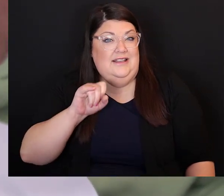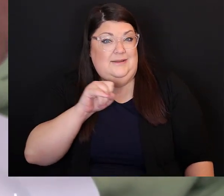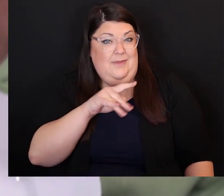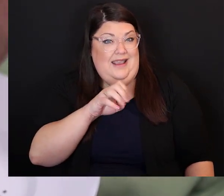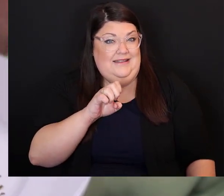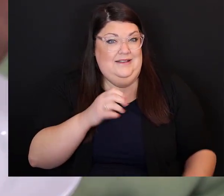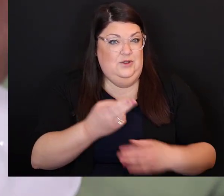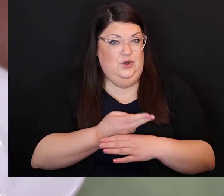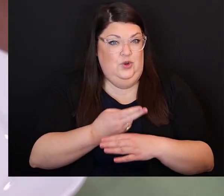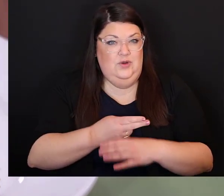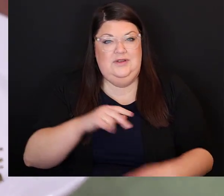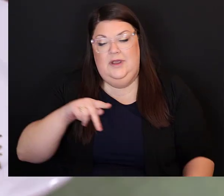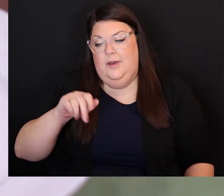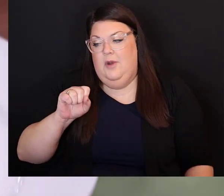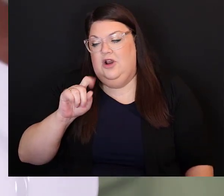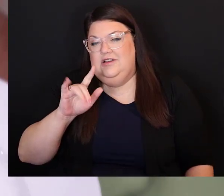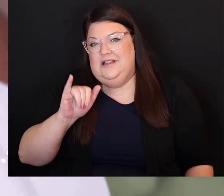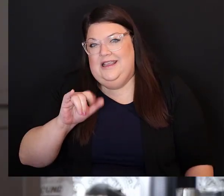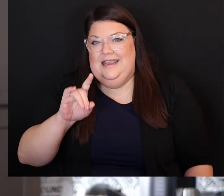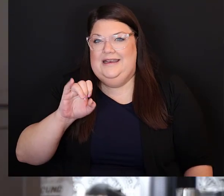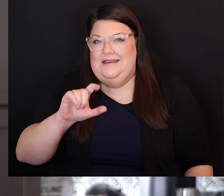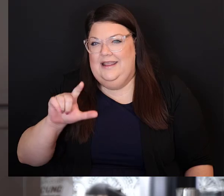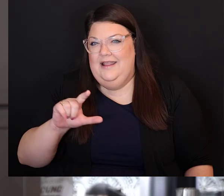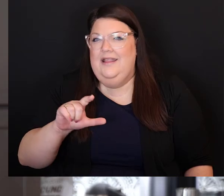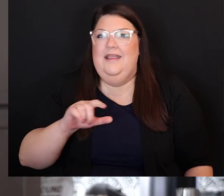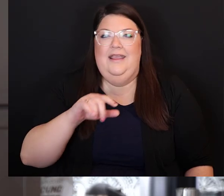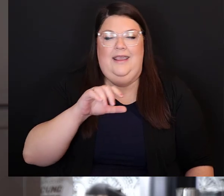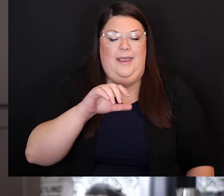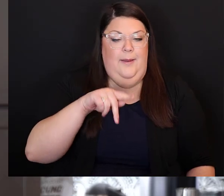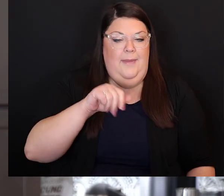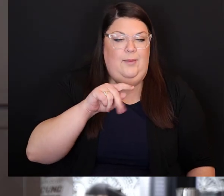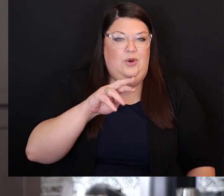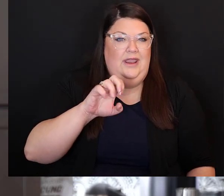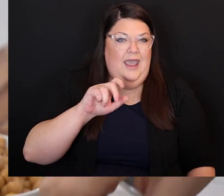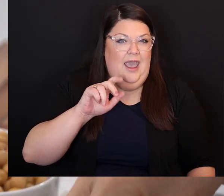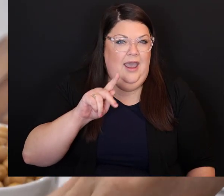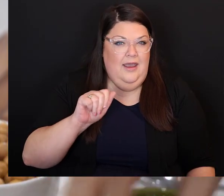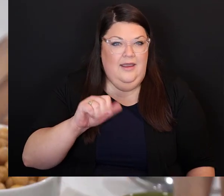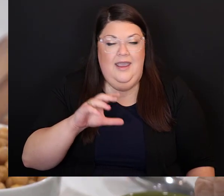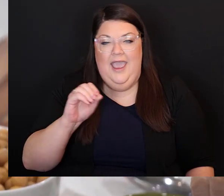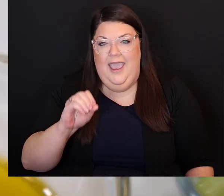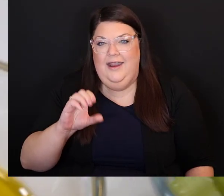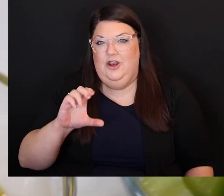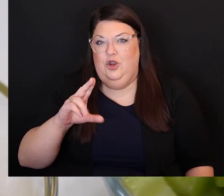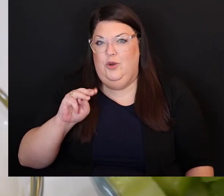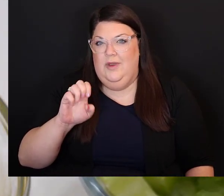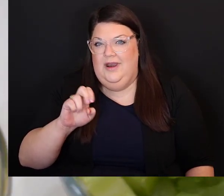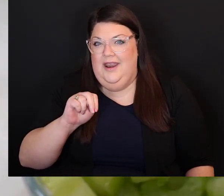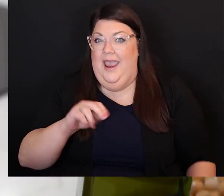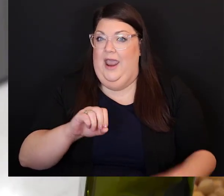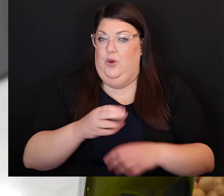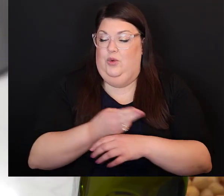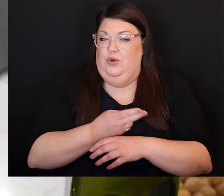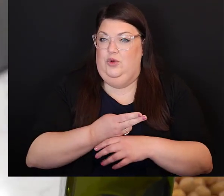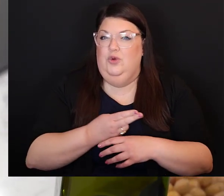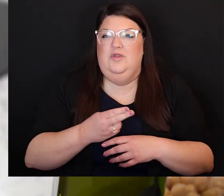pinch of paprika, pinch of cumin, and our dressing's going to be a peach vinegarette made with olive oil, lemon juice, and peach vinegar.